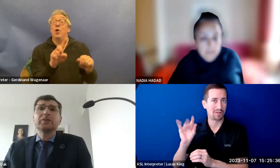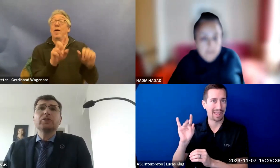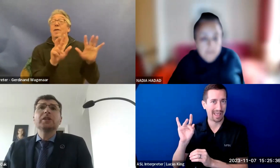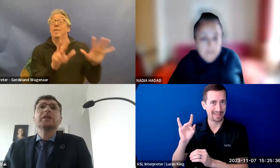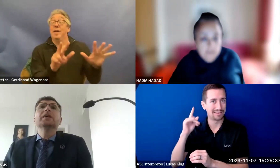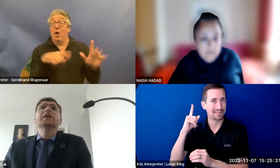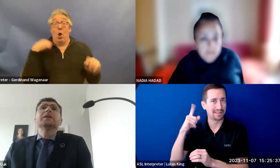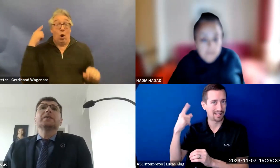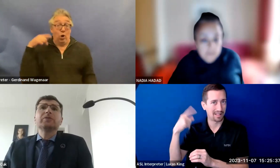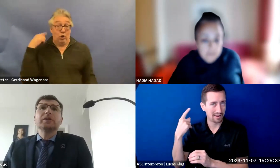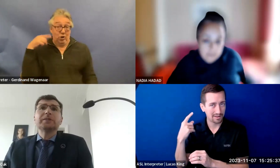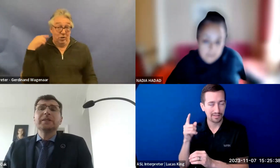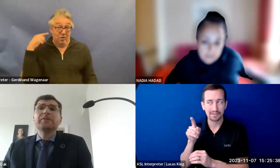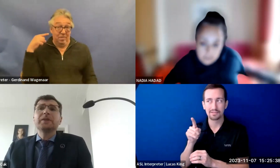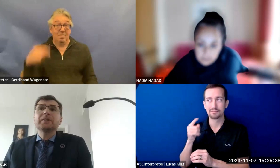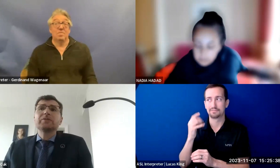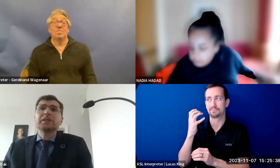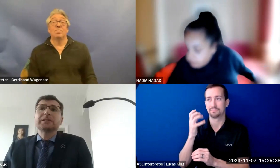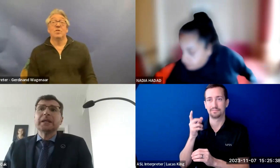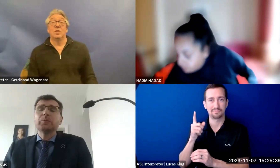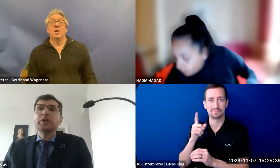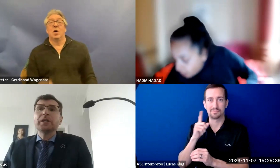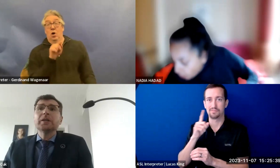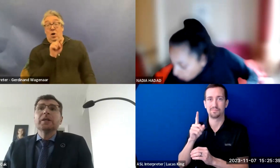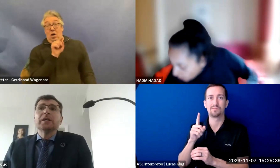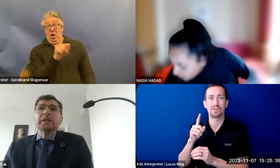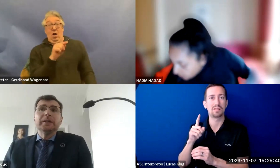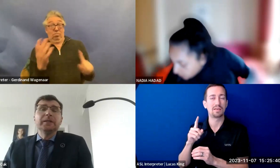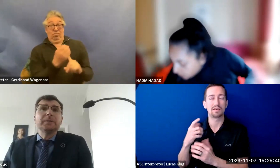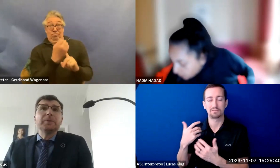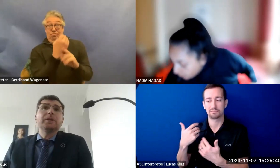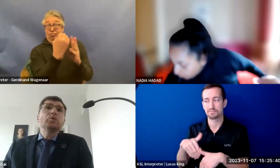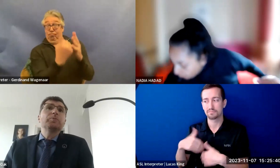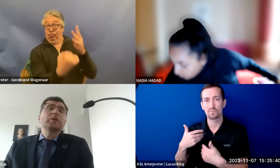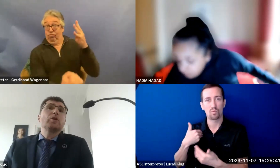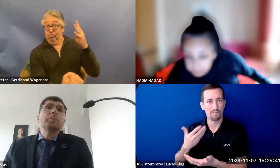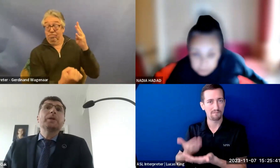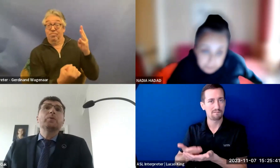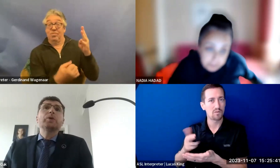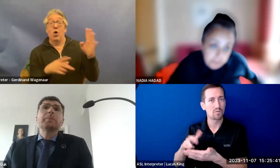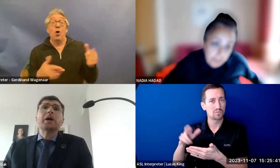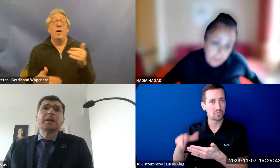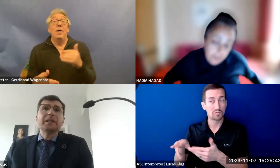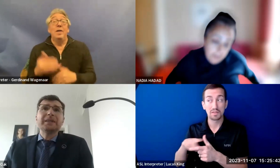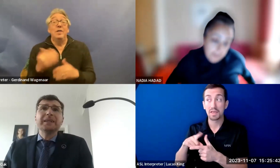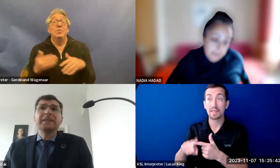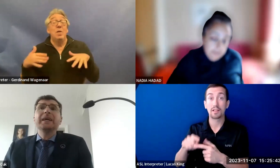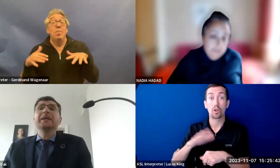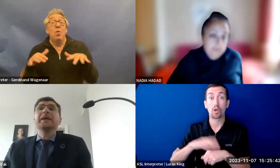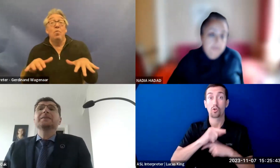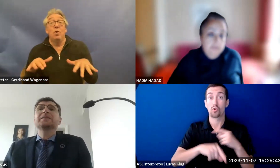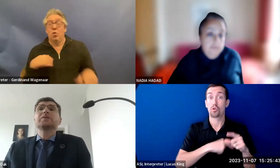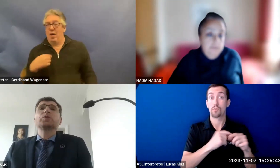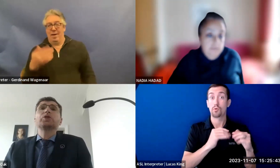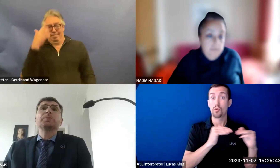It had really significant results. In the disability movement globally we mark that day as a switch